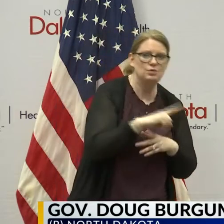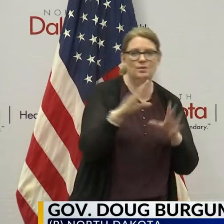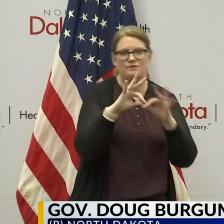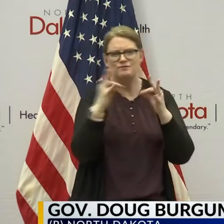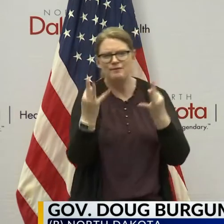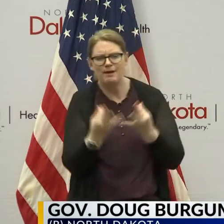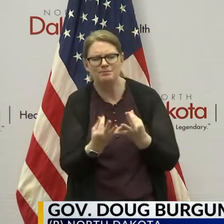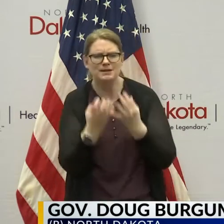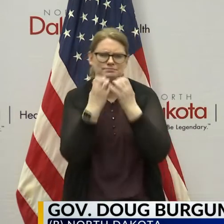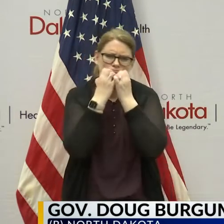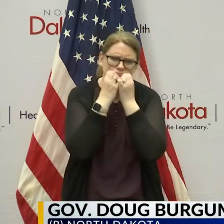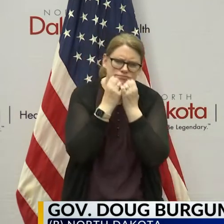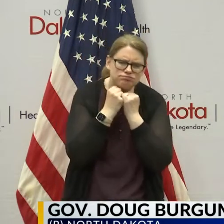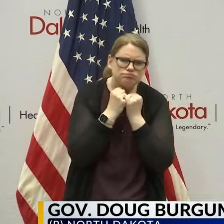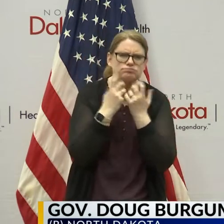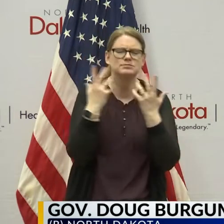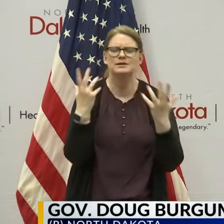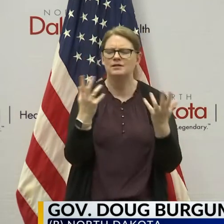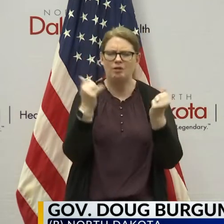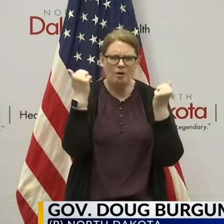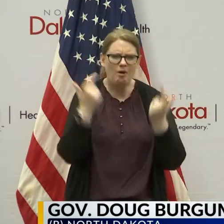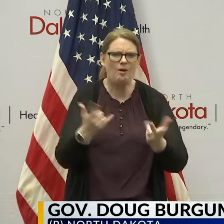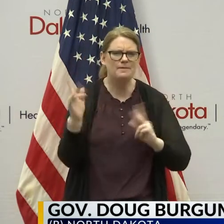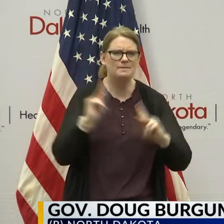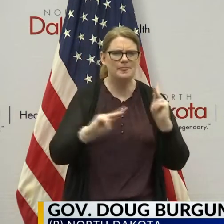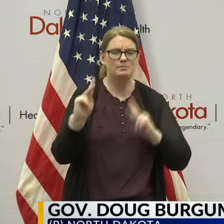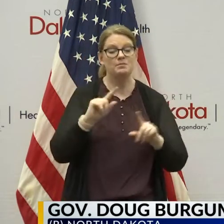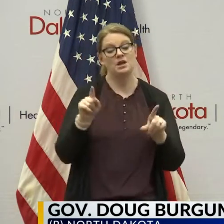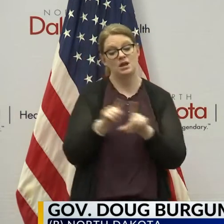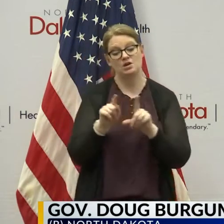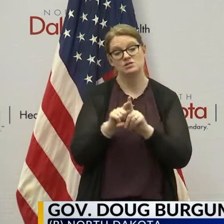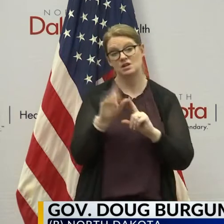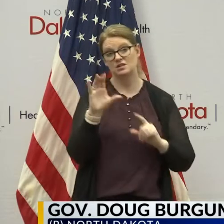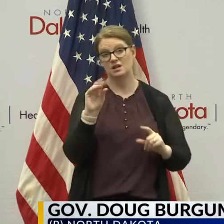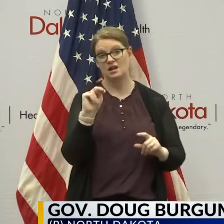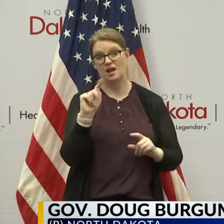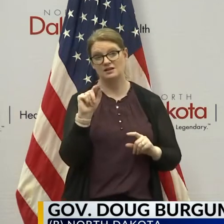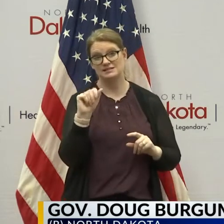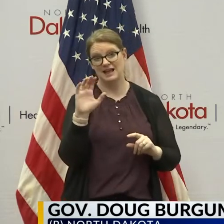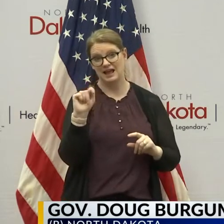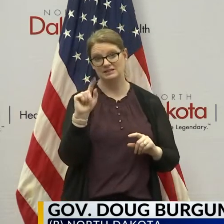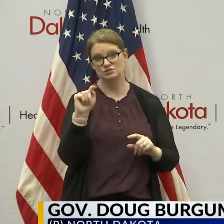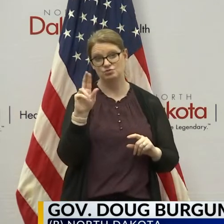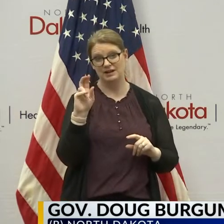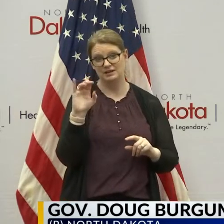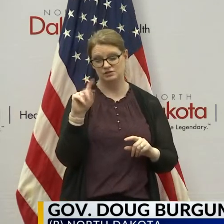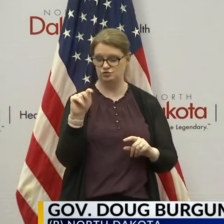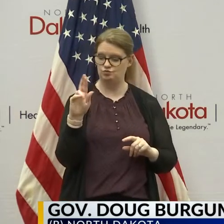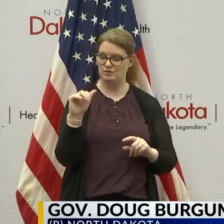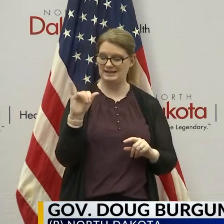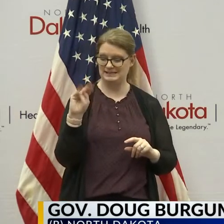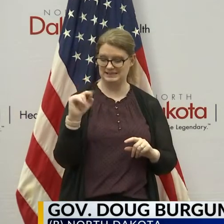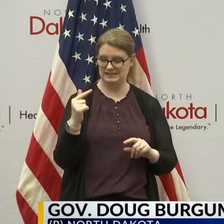THOUSANDS OF NORTH DAKOTANS DOWNLOAD THIS AND START USING THIS BECAUSE THIS WILL BE A GREAT SUPPORTIVE TOOL TO HELP PROTECT YOU, YOUR FAMILY, YOUR